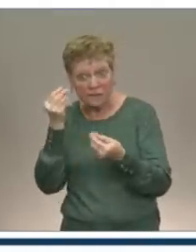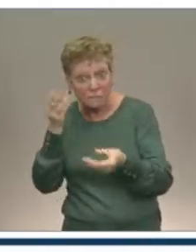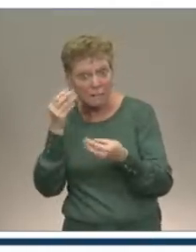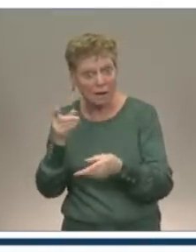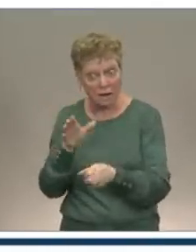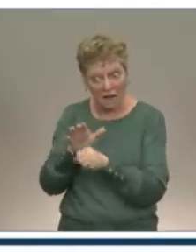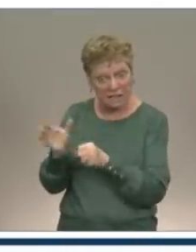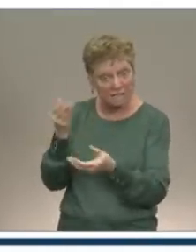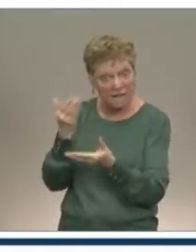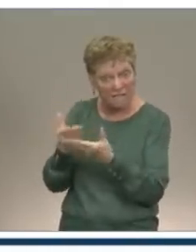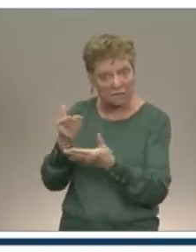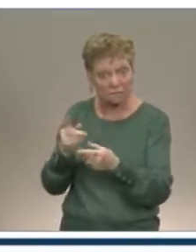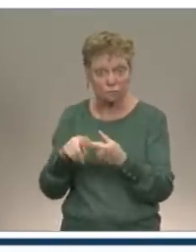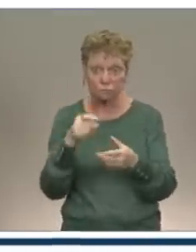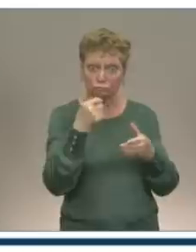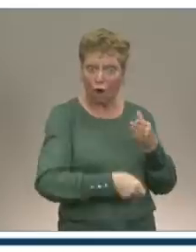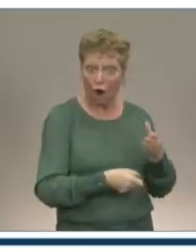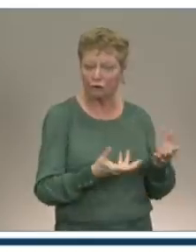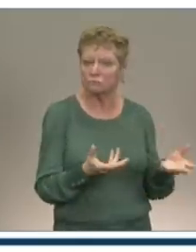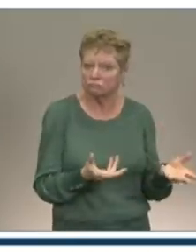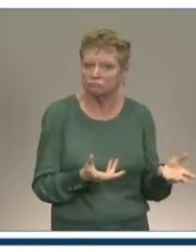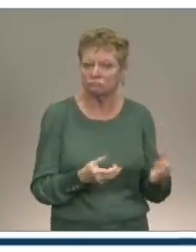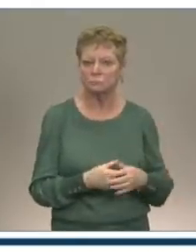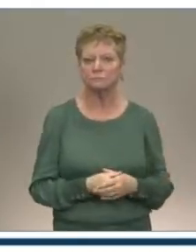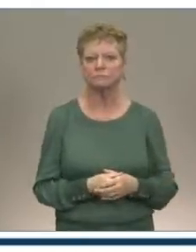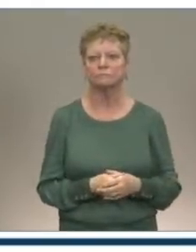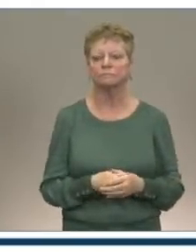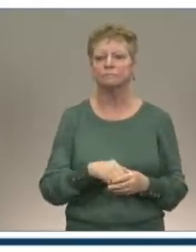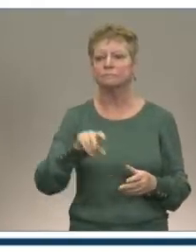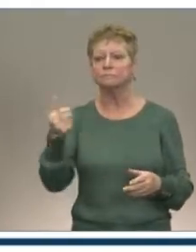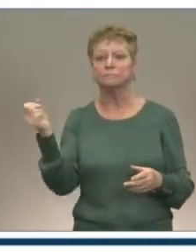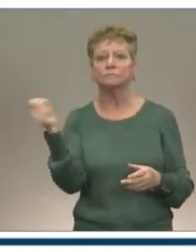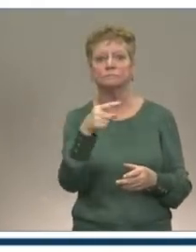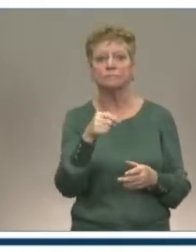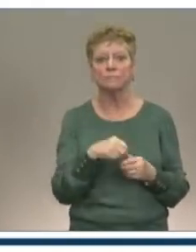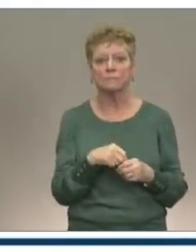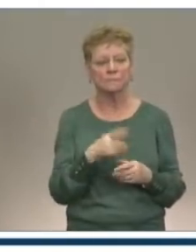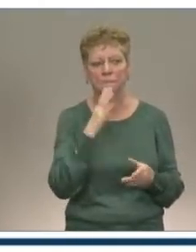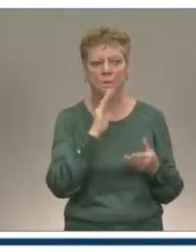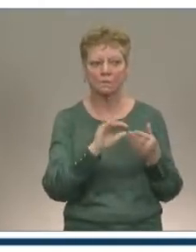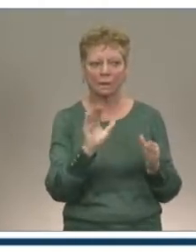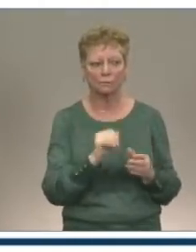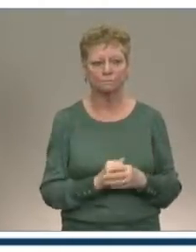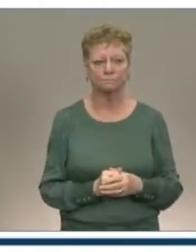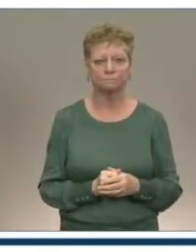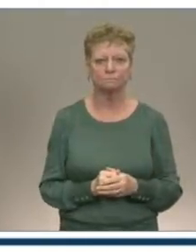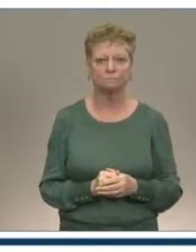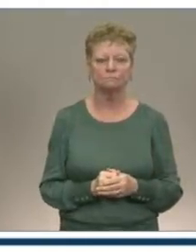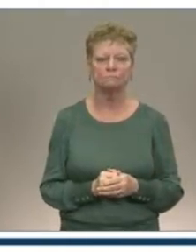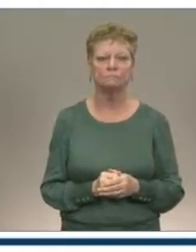are warranted preston do you have a follow-up no i'm good thank you moving on to adrian blah